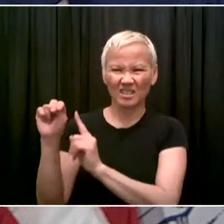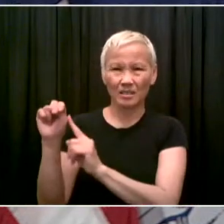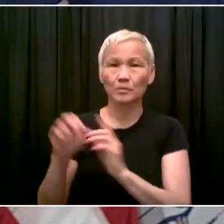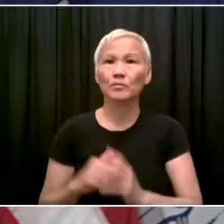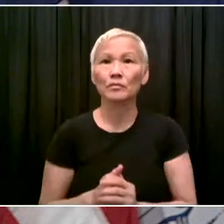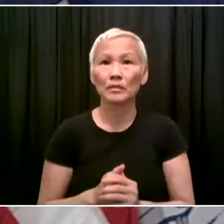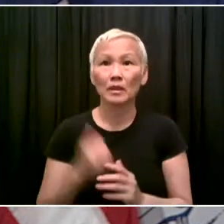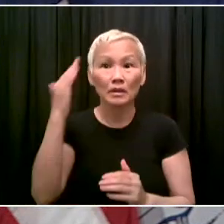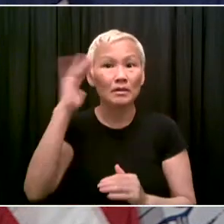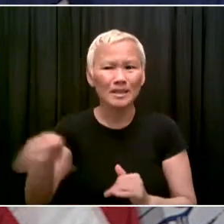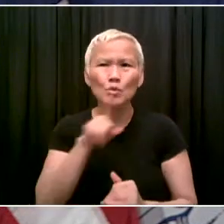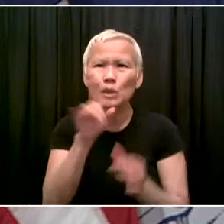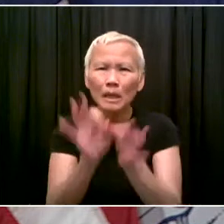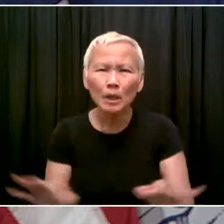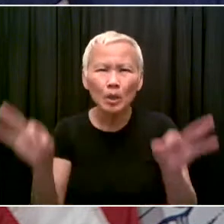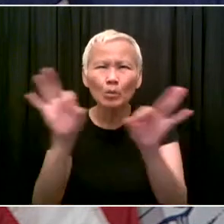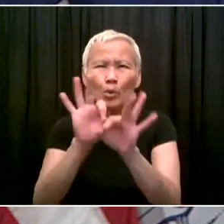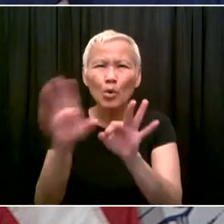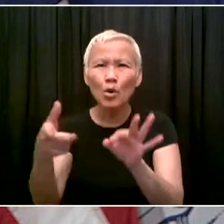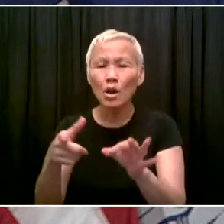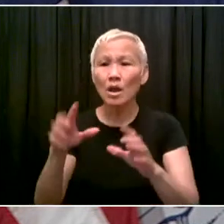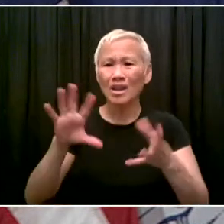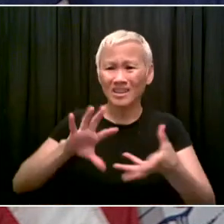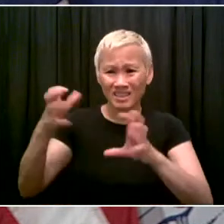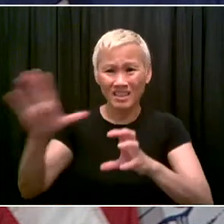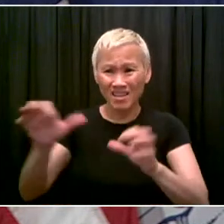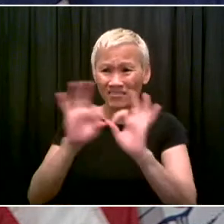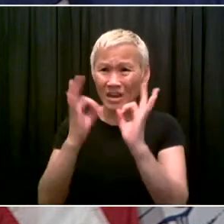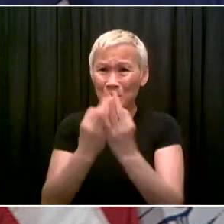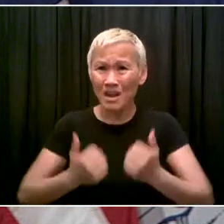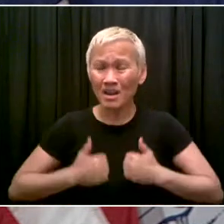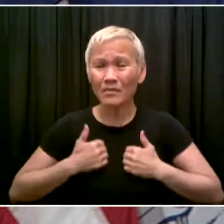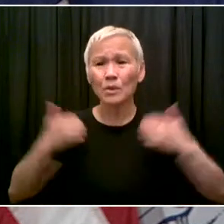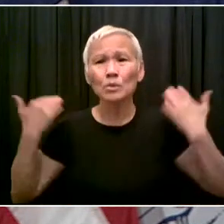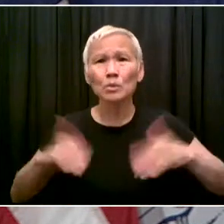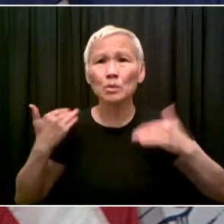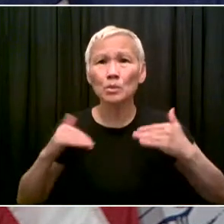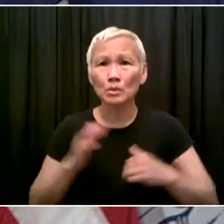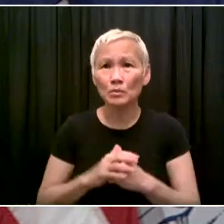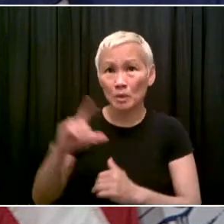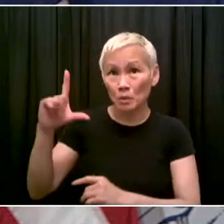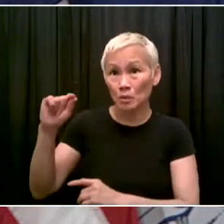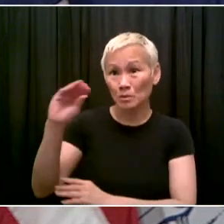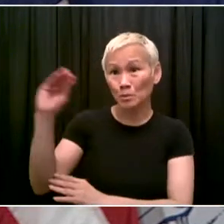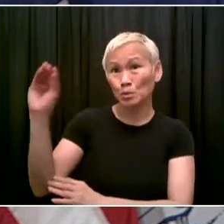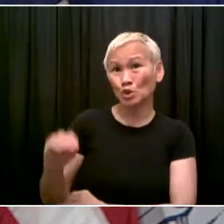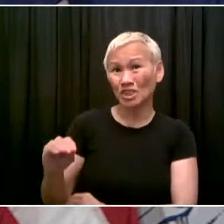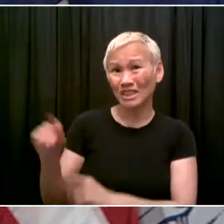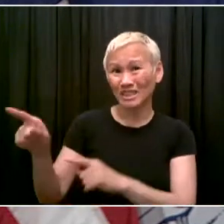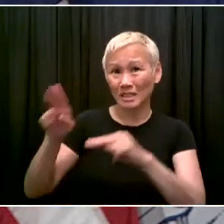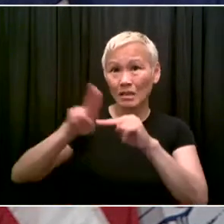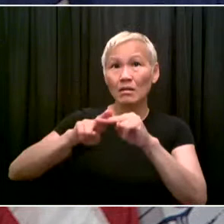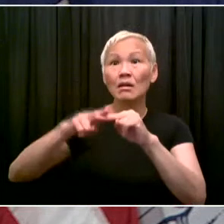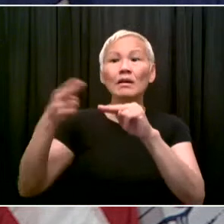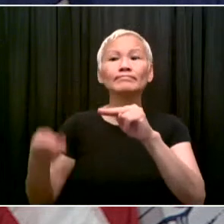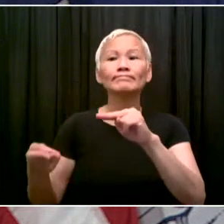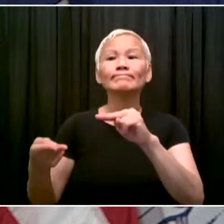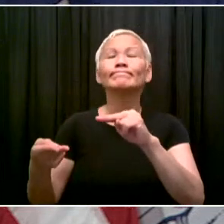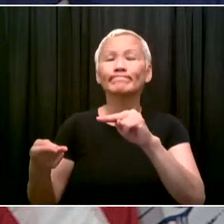CONTINUED INCREASE OF GUN ARRESTS. IT'S SO